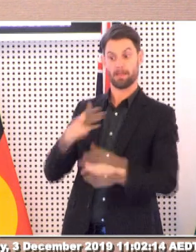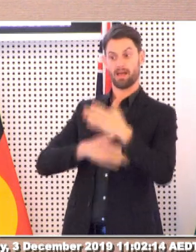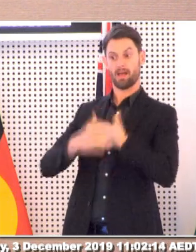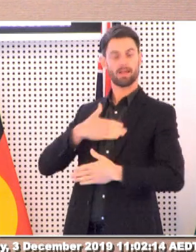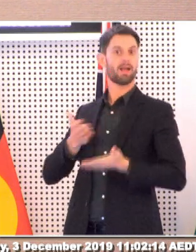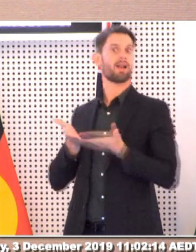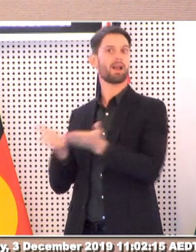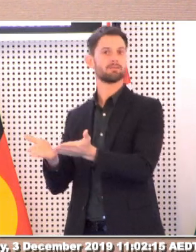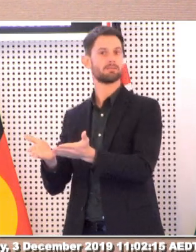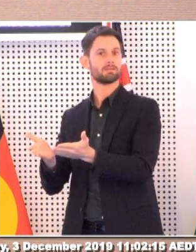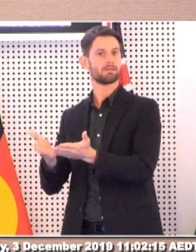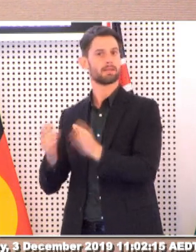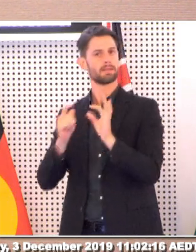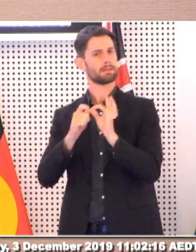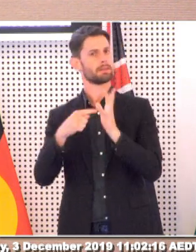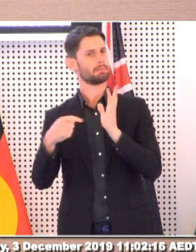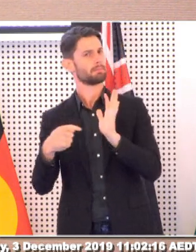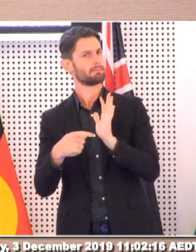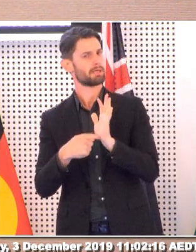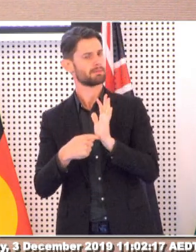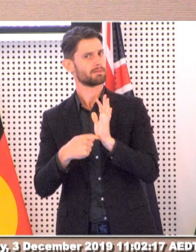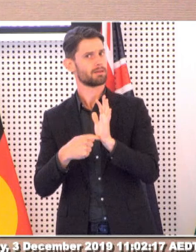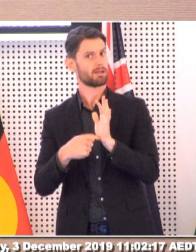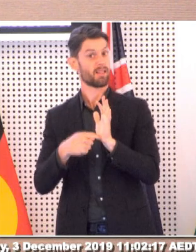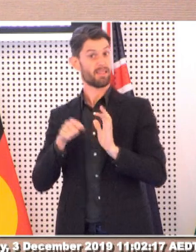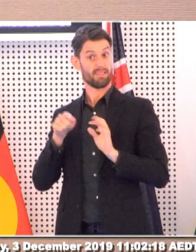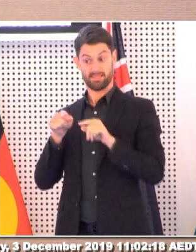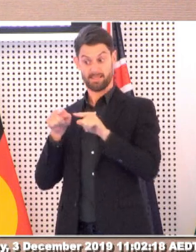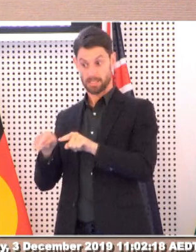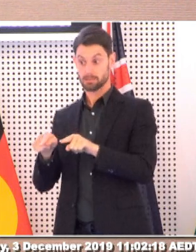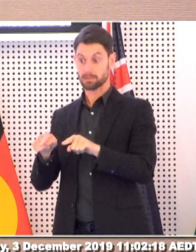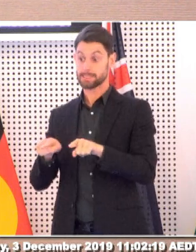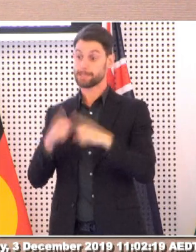line between when violence is permissible more broadly.